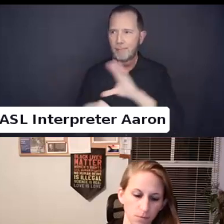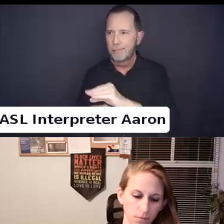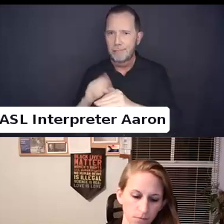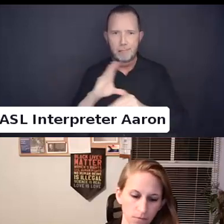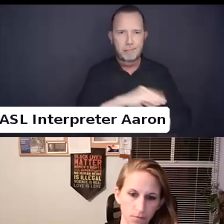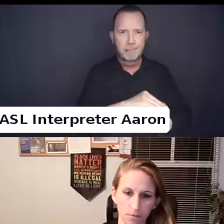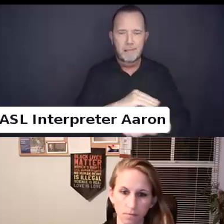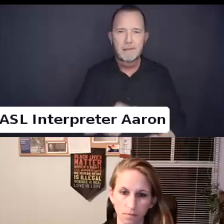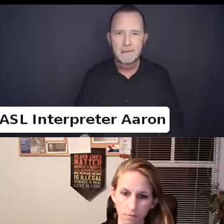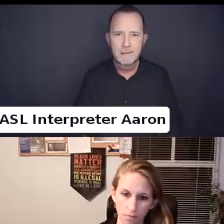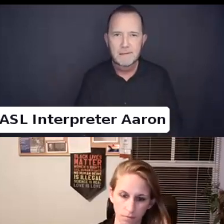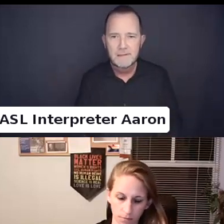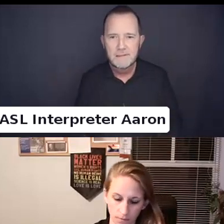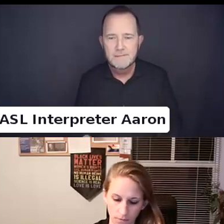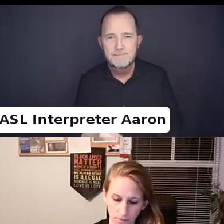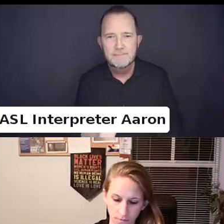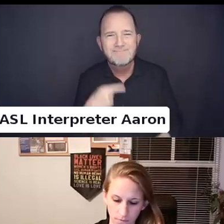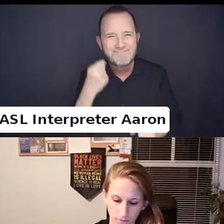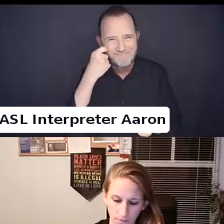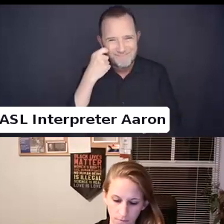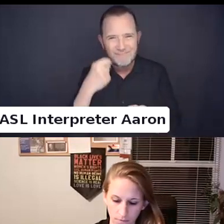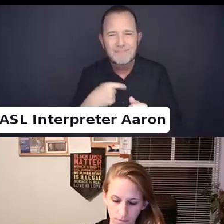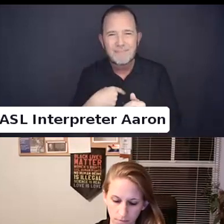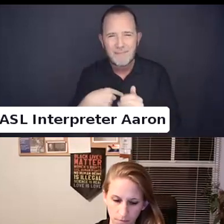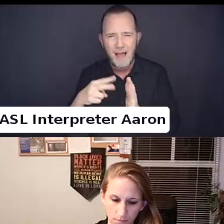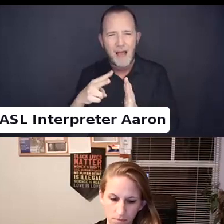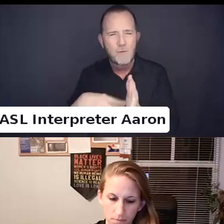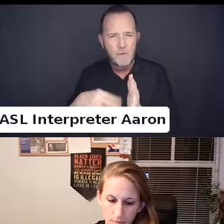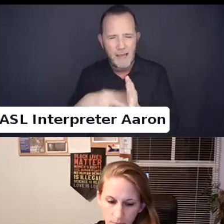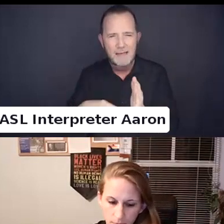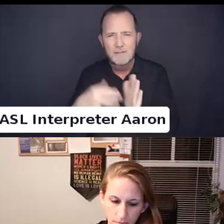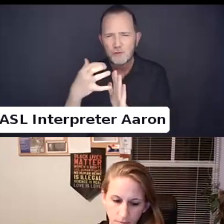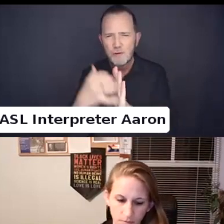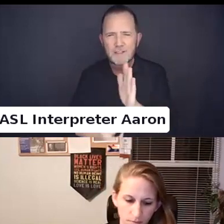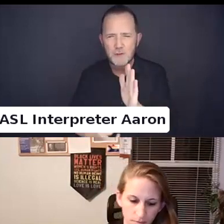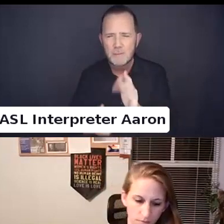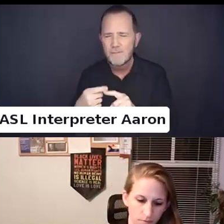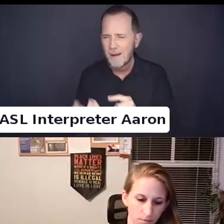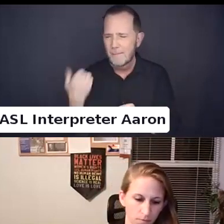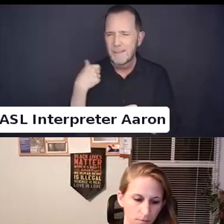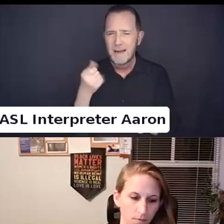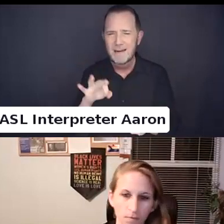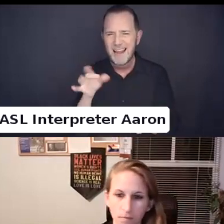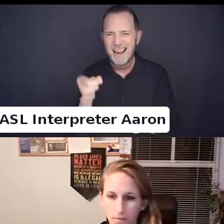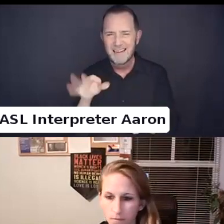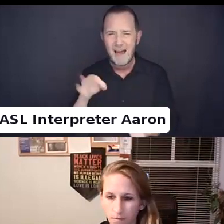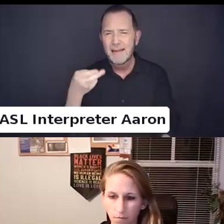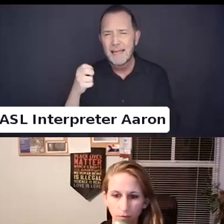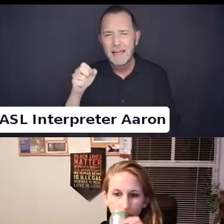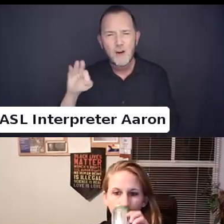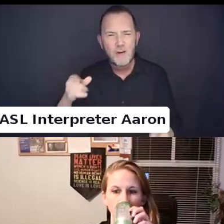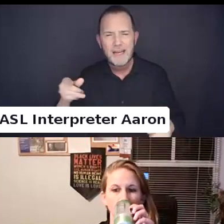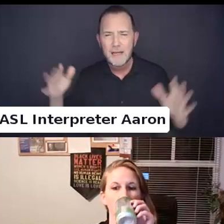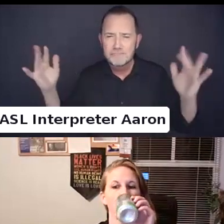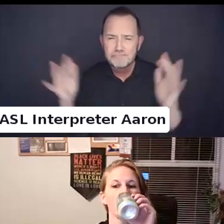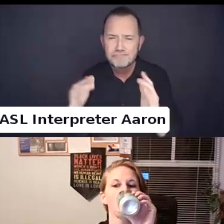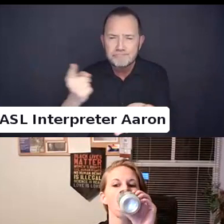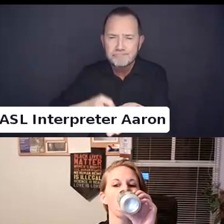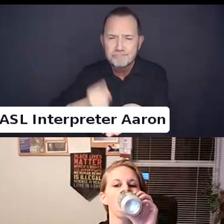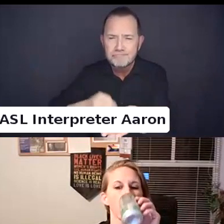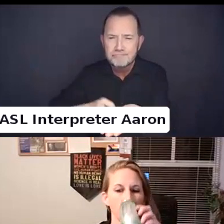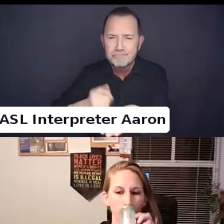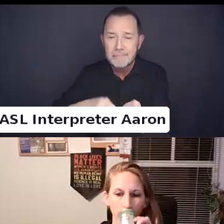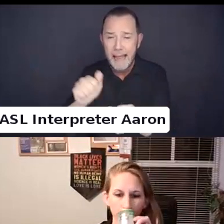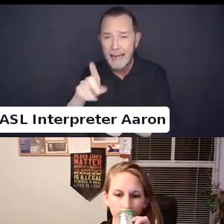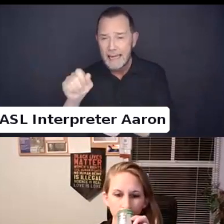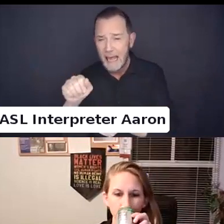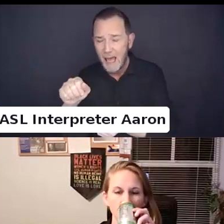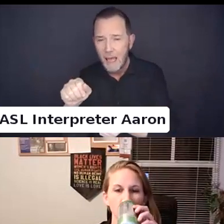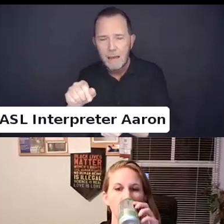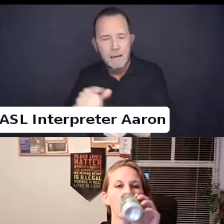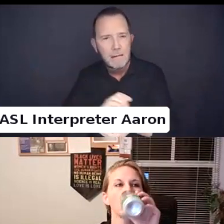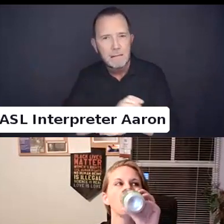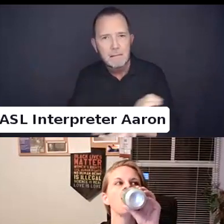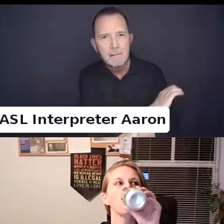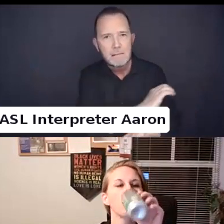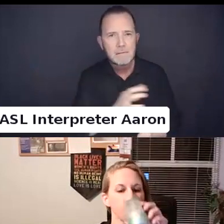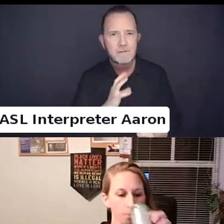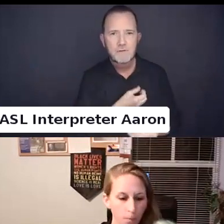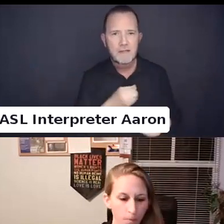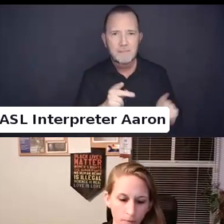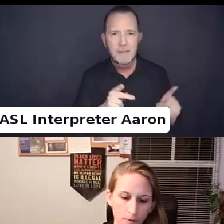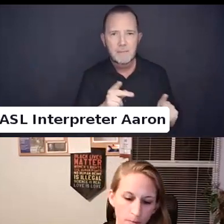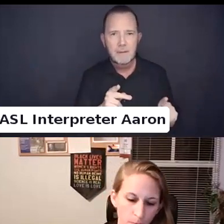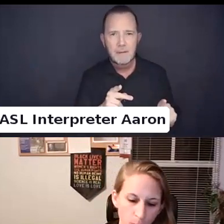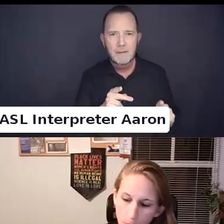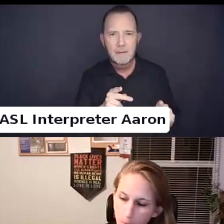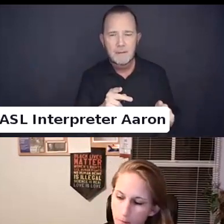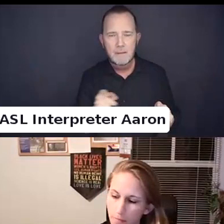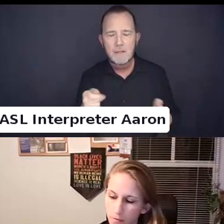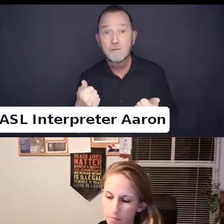I recently went back and read the hearing for the effort to exclude trans people from